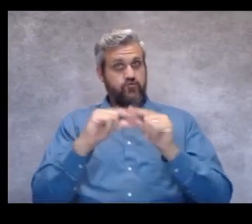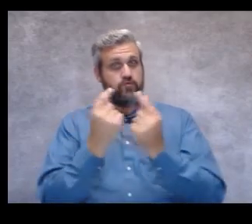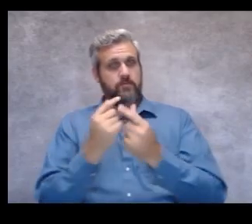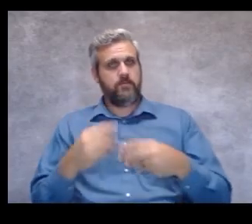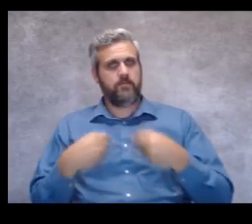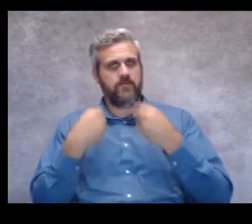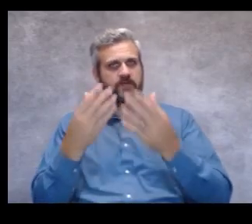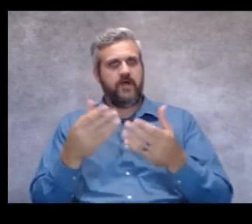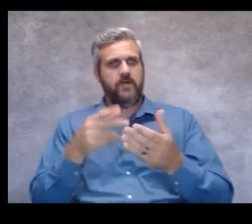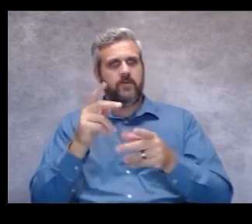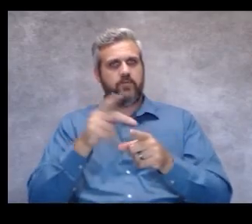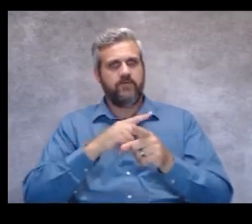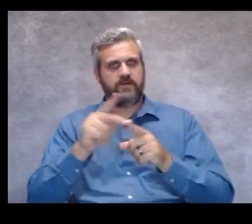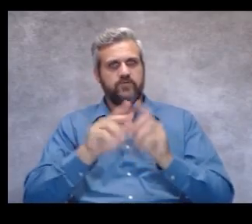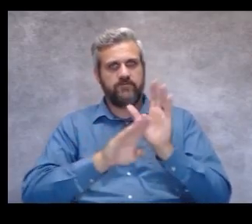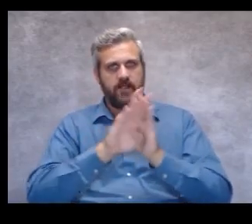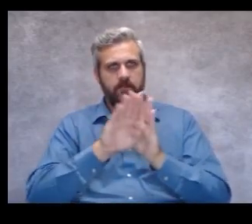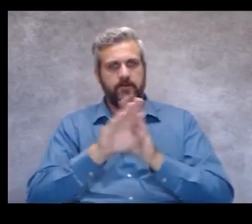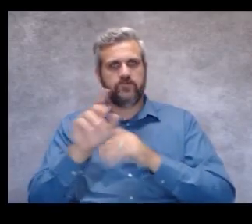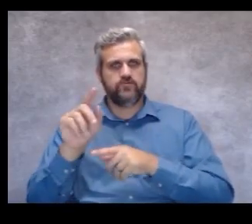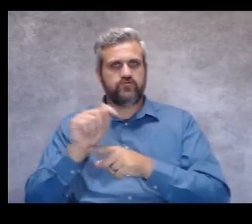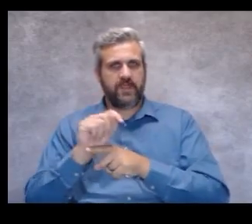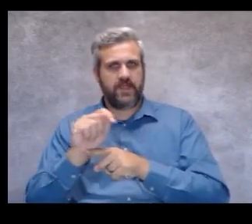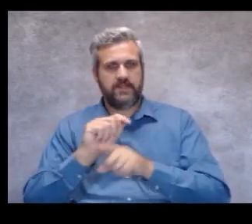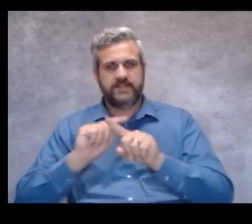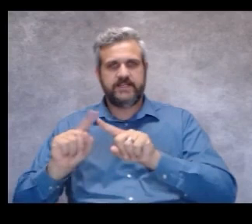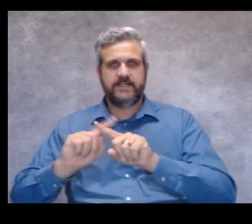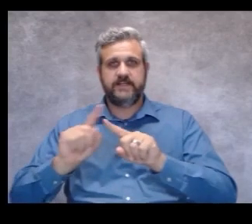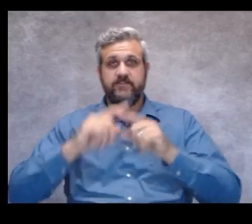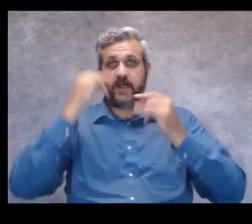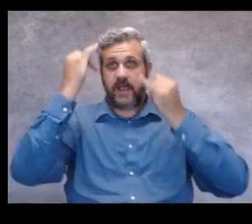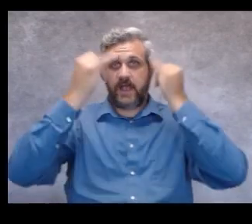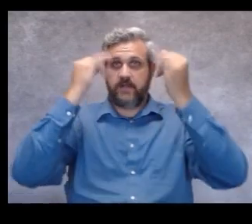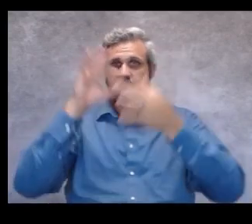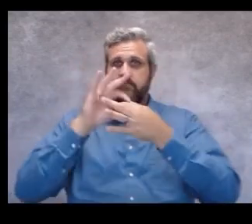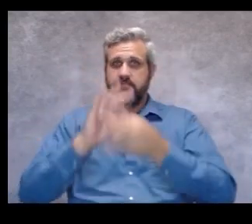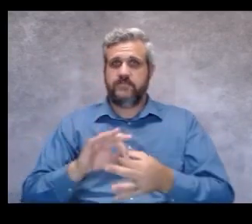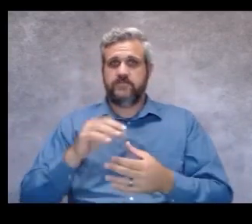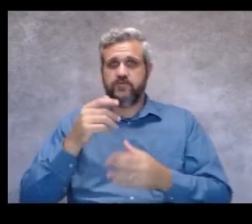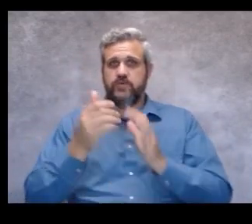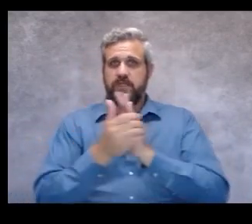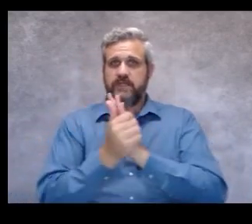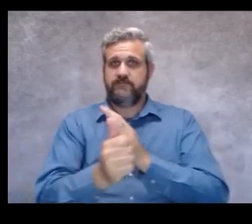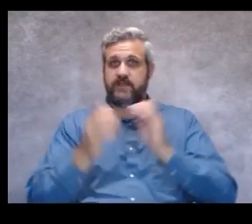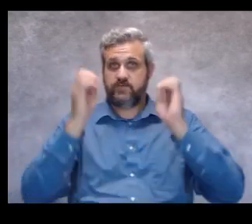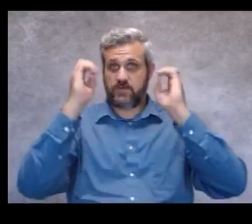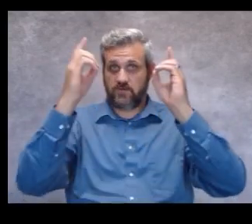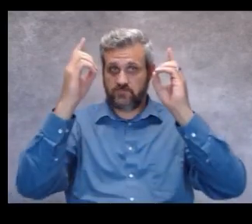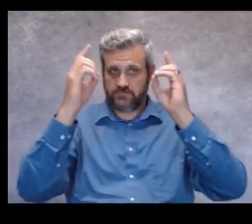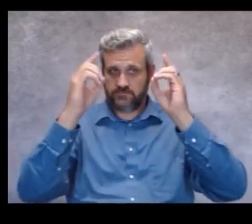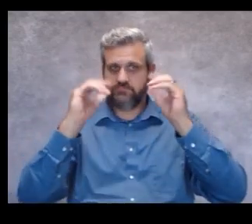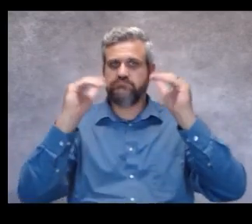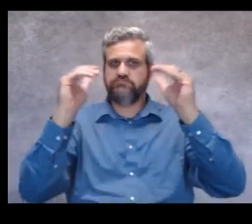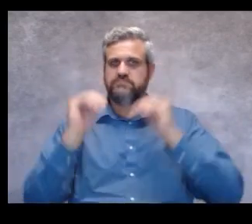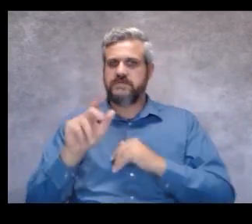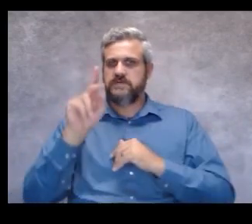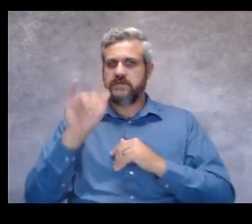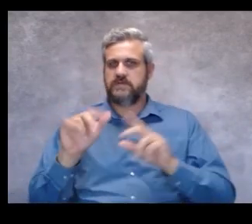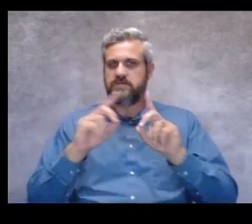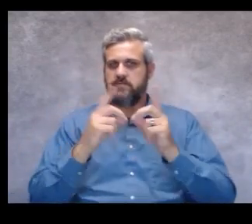professional development and trainings and different ideas for gifted education. Also, there's the Kentucky Department of